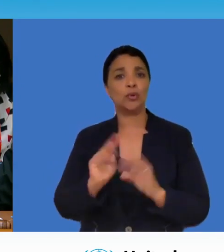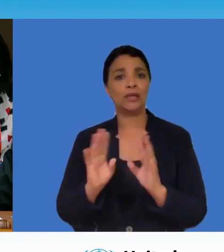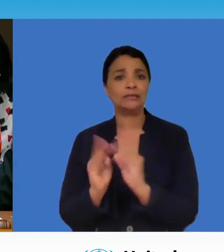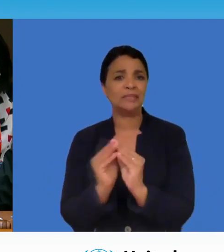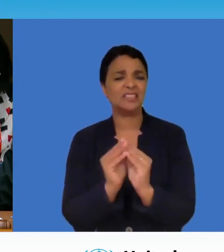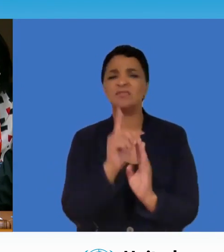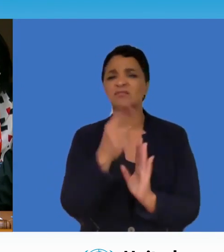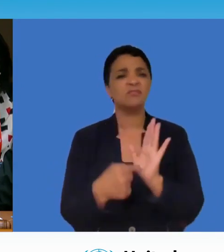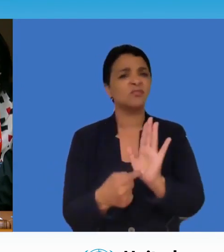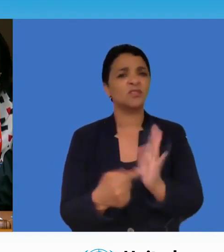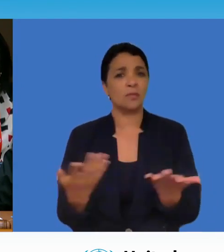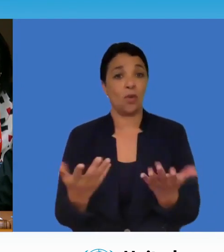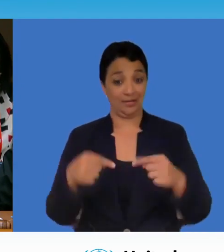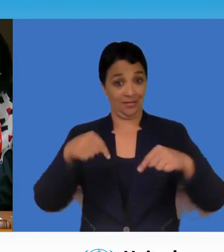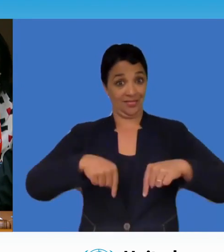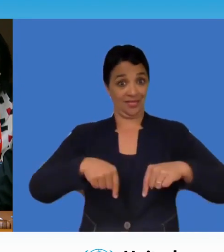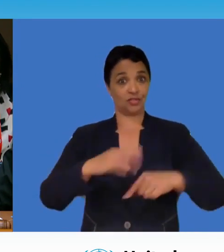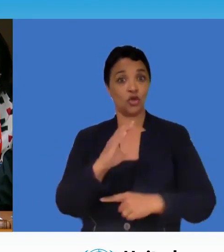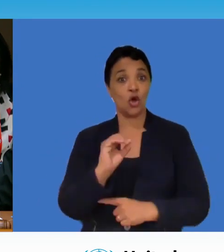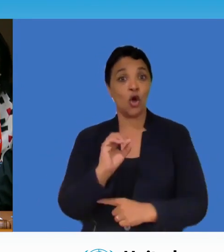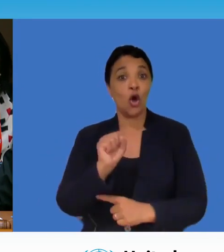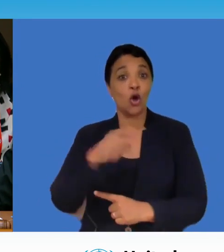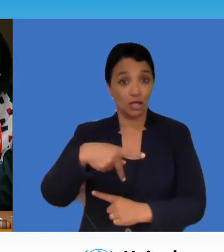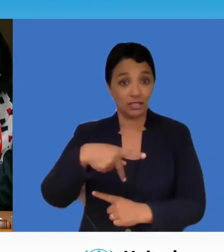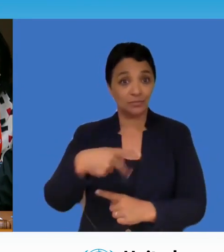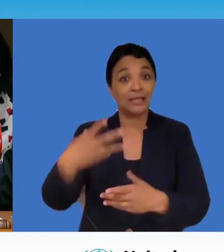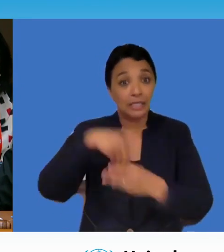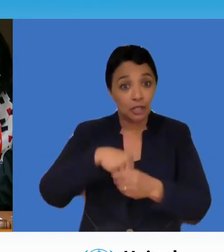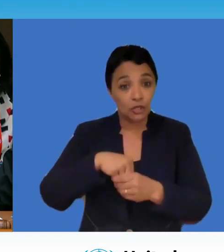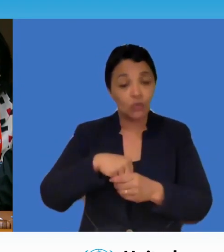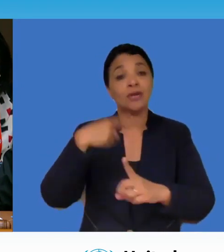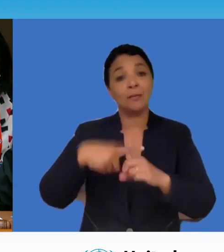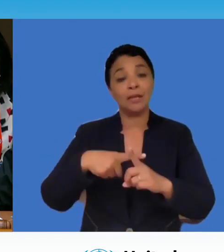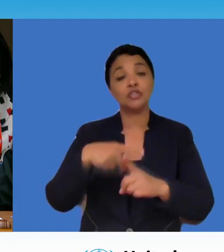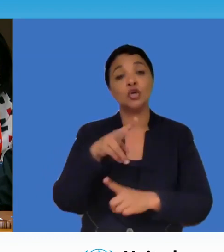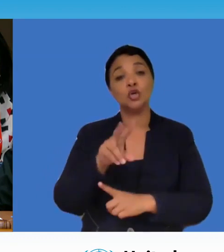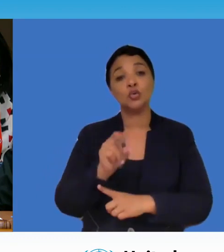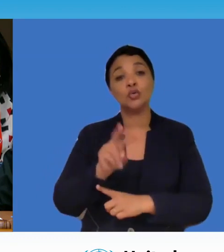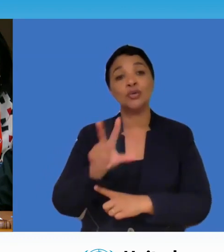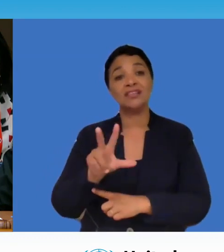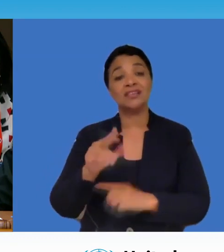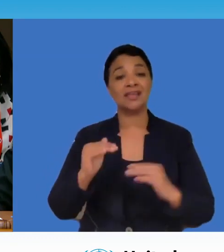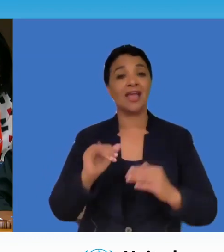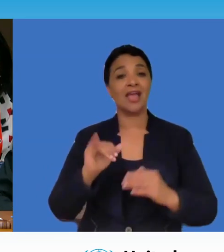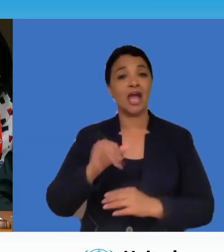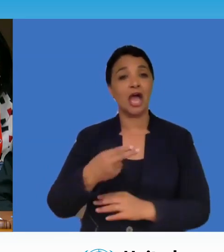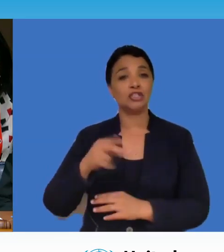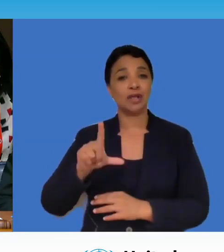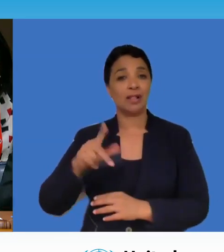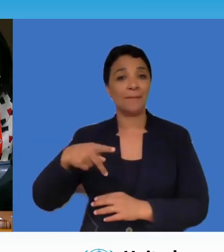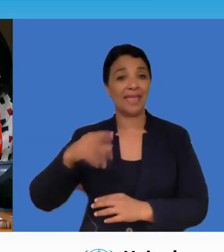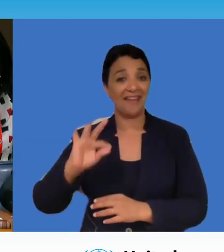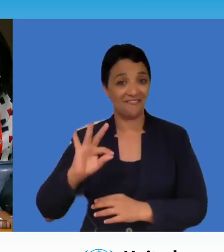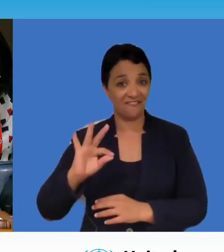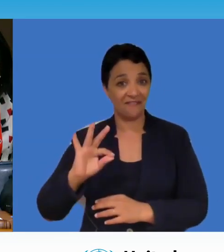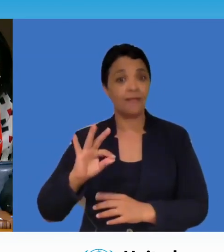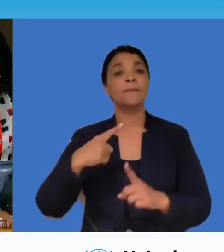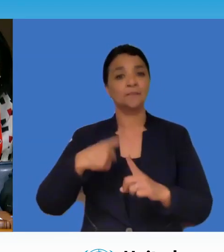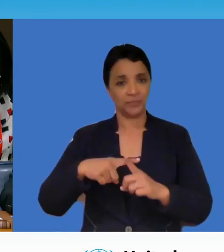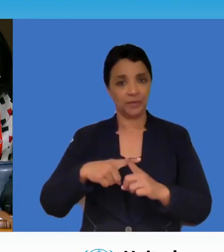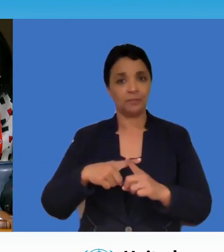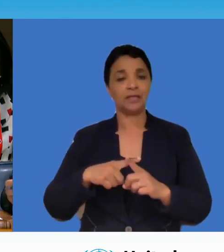in un meetings examples include this conference as well as the 2023 highlevel political forum and